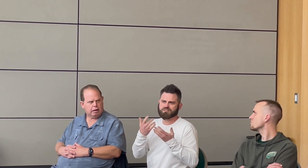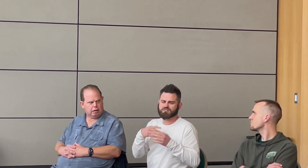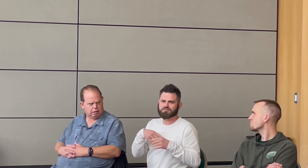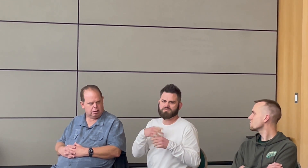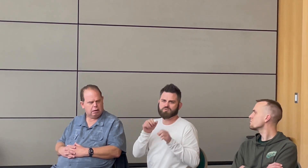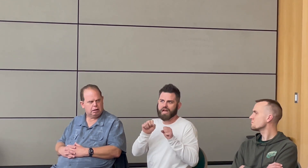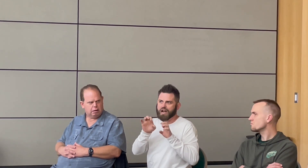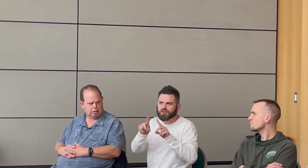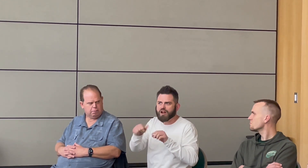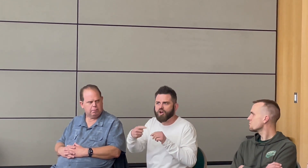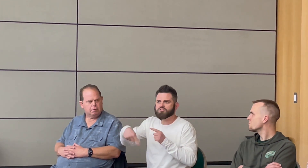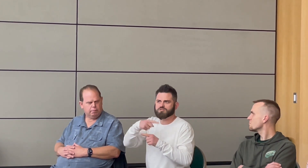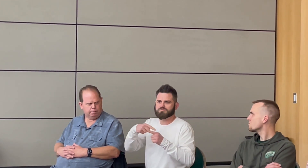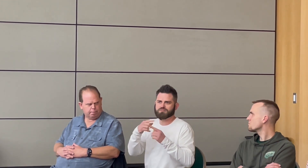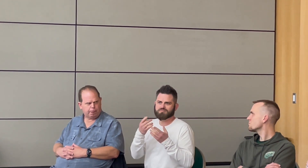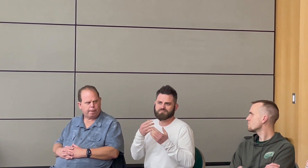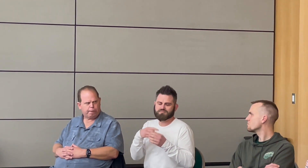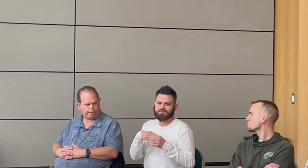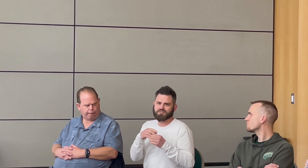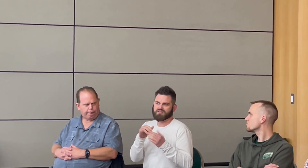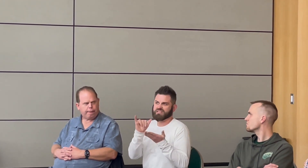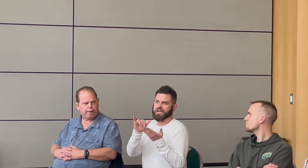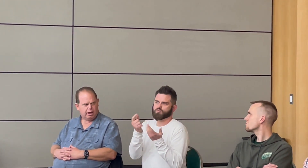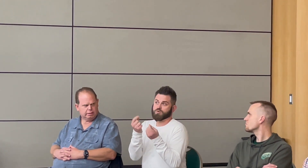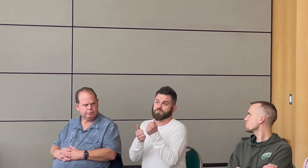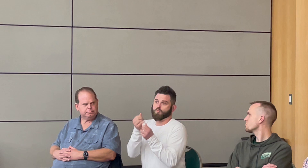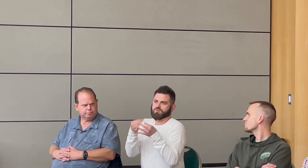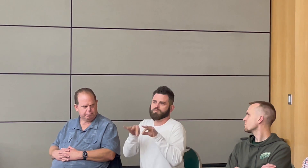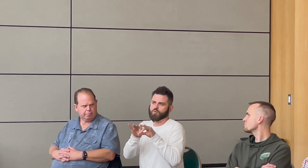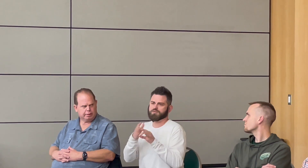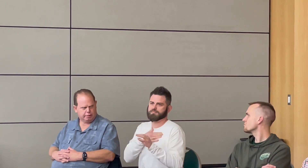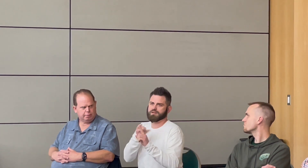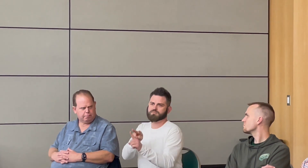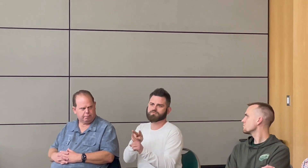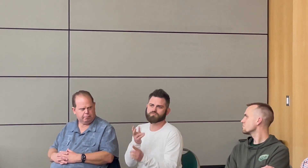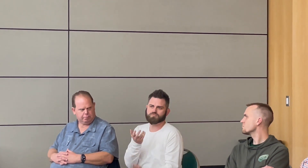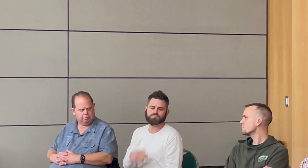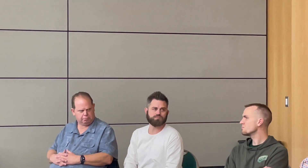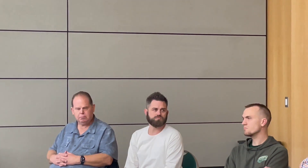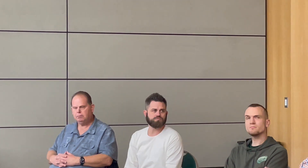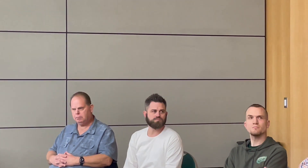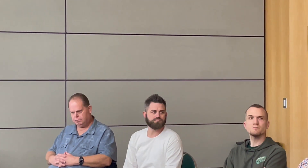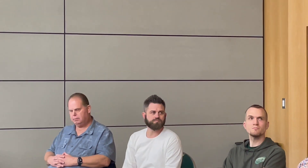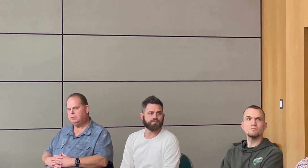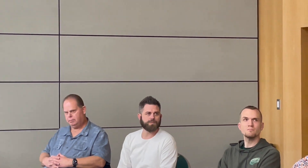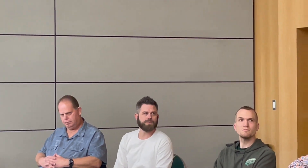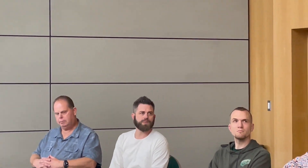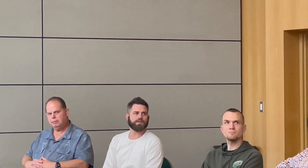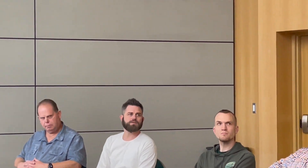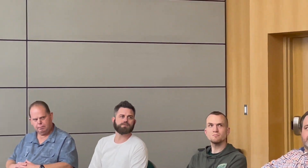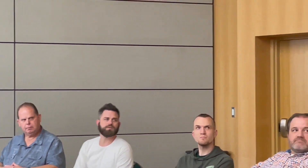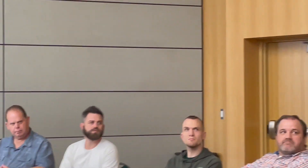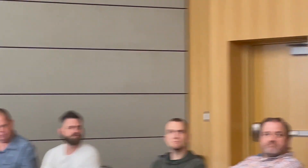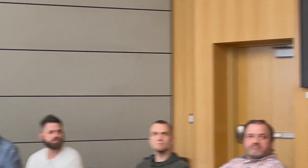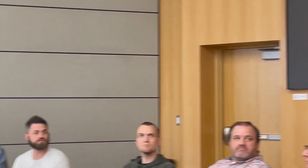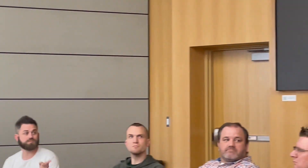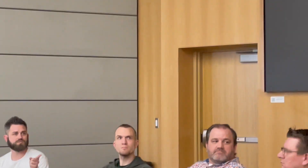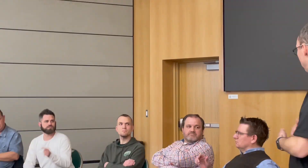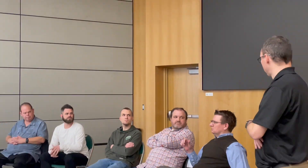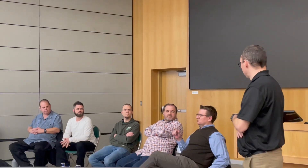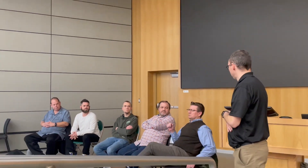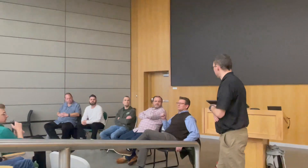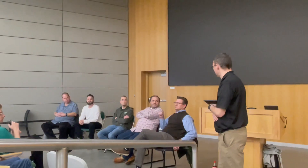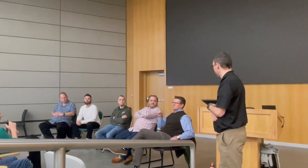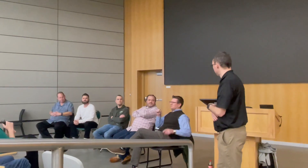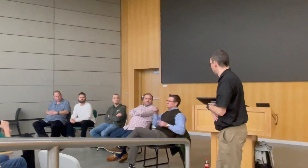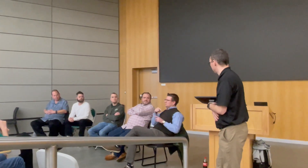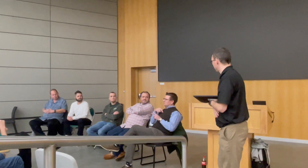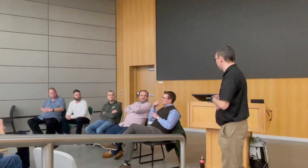much about judgments we can educate others I think that's the most important in my opinion